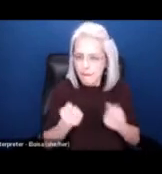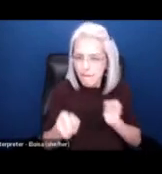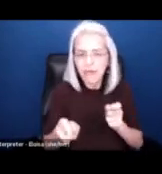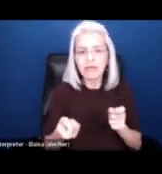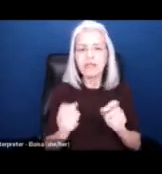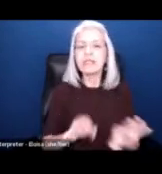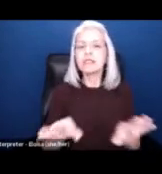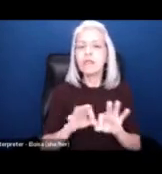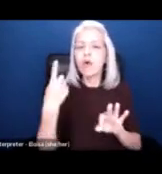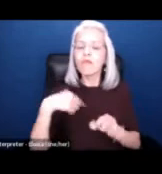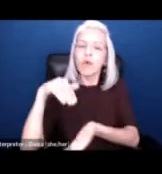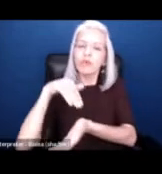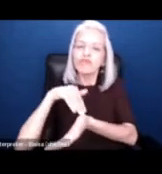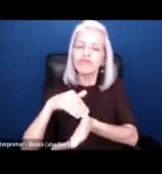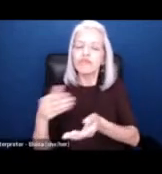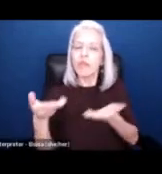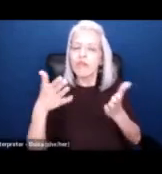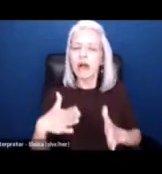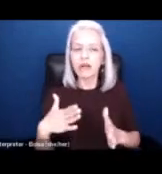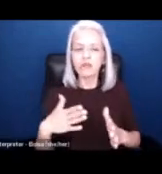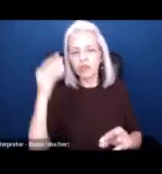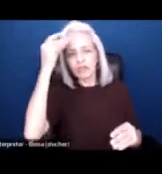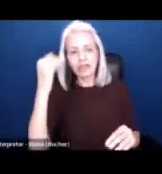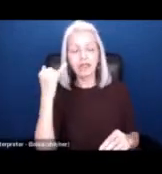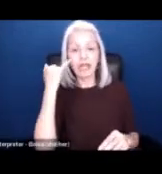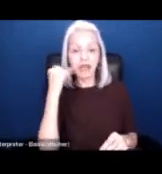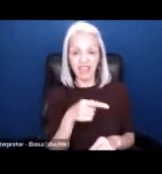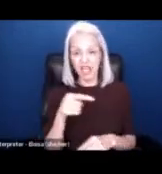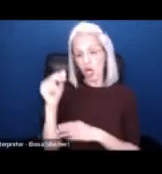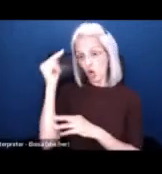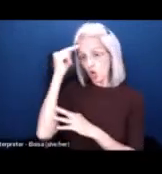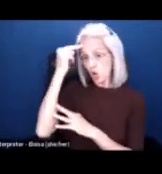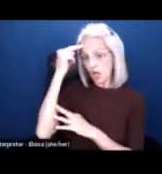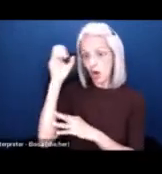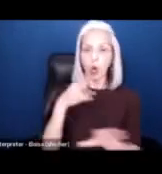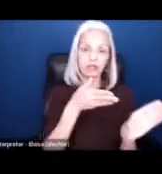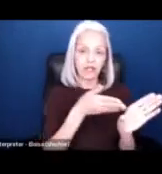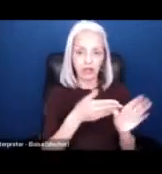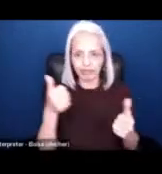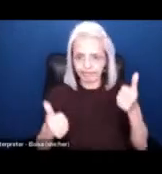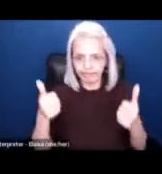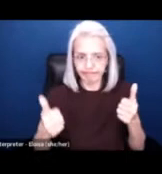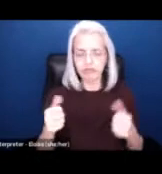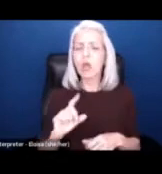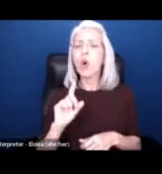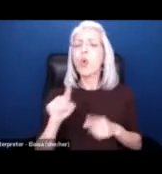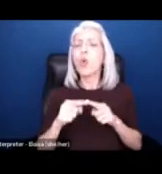neurological in nature or psychological in origin. So for some providers might not consider that the cause of some